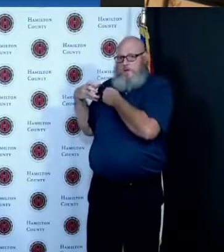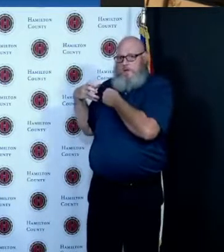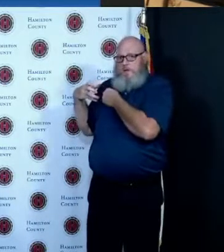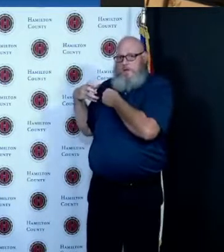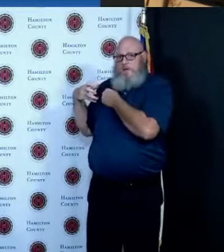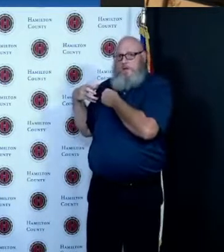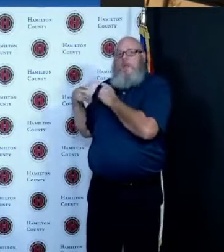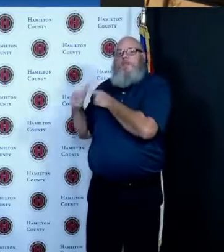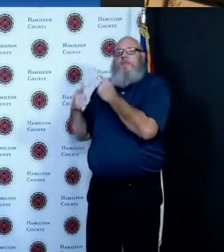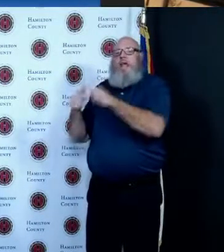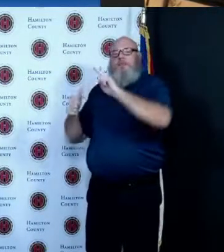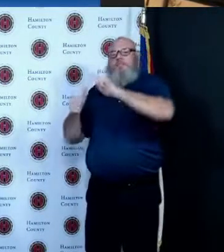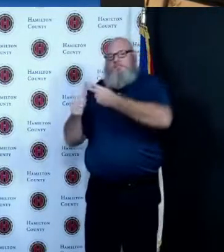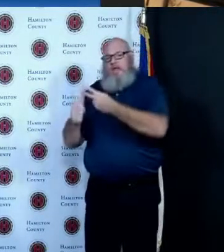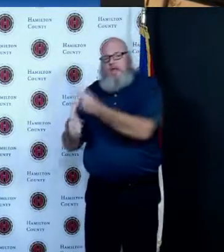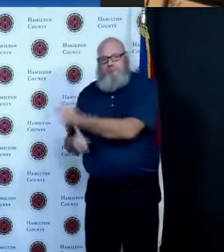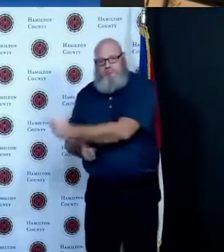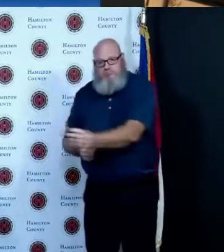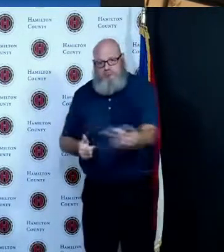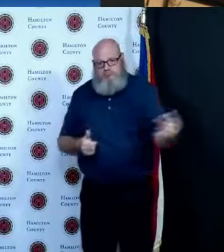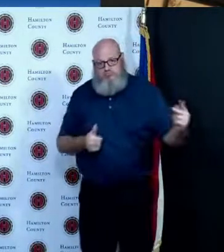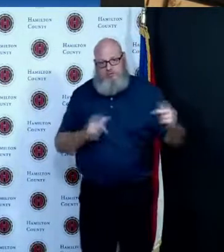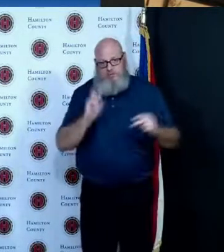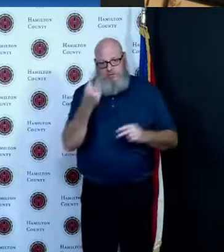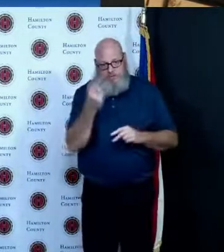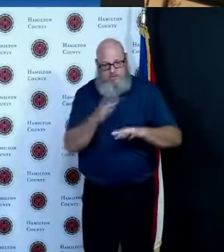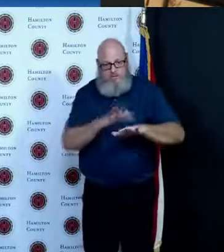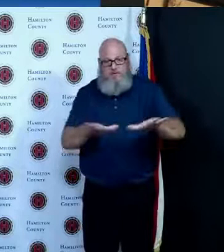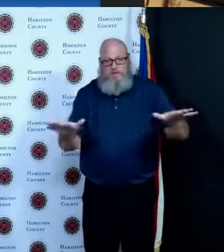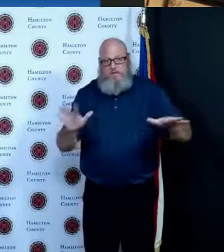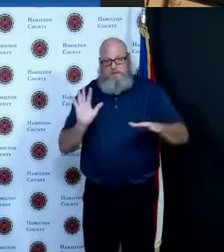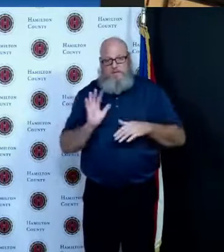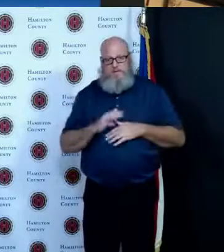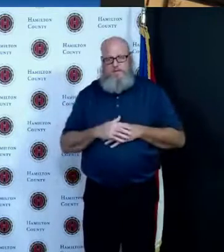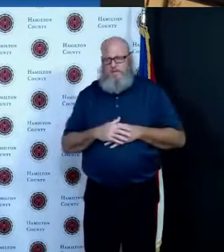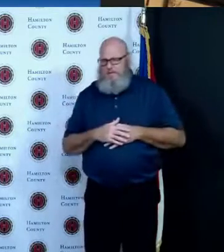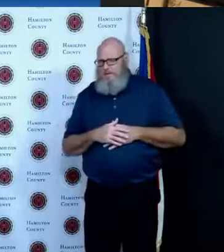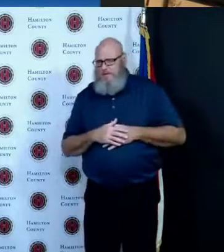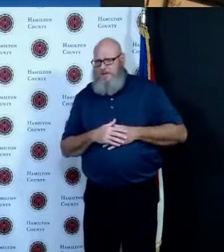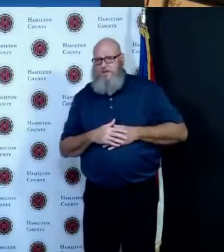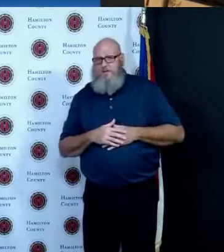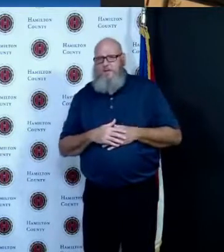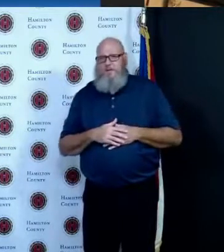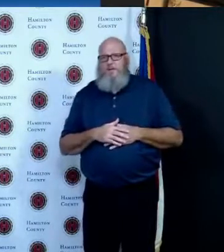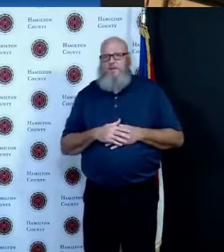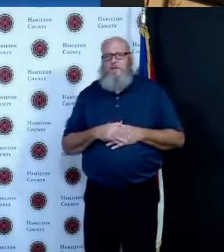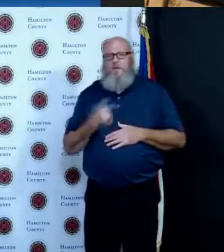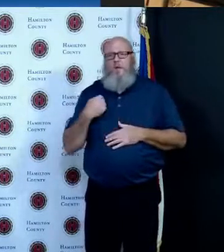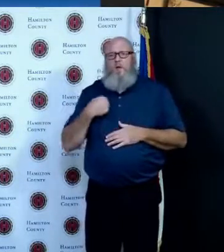disperse that first dose more broadly so that we can get more people vaccinated as quickly